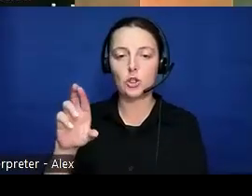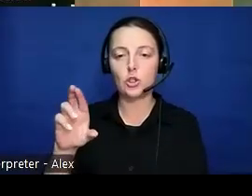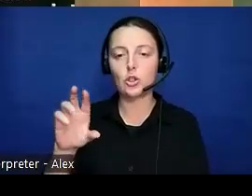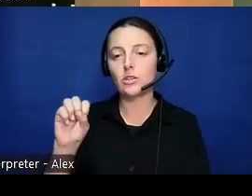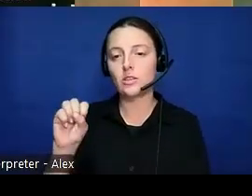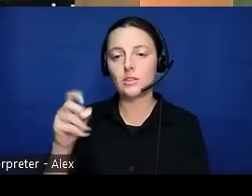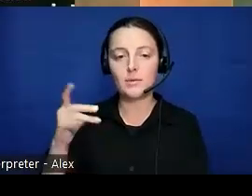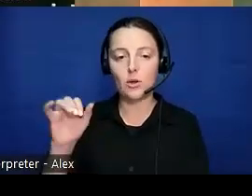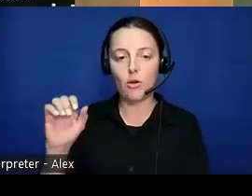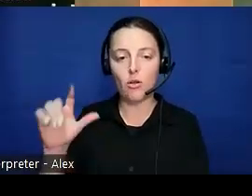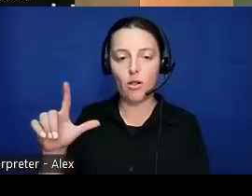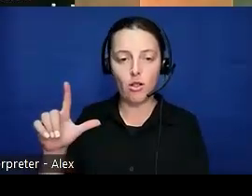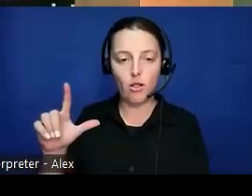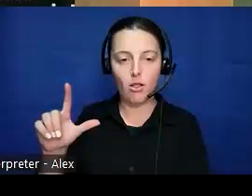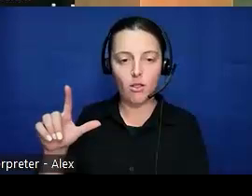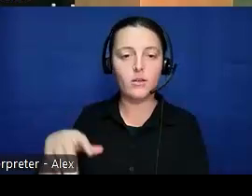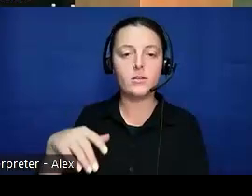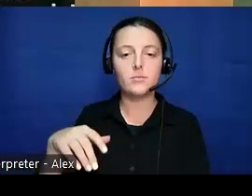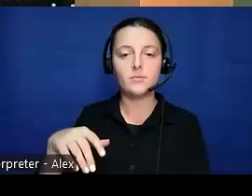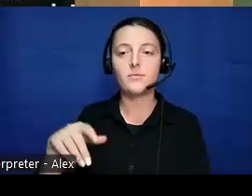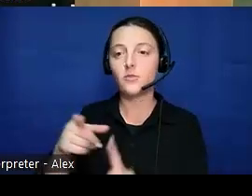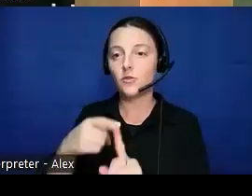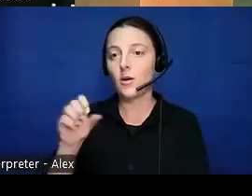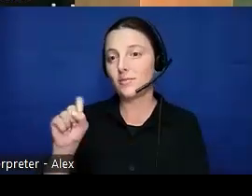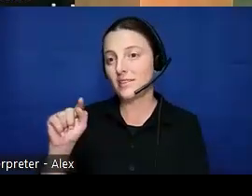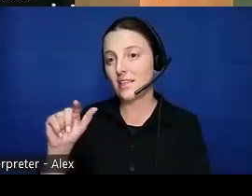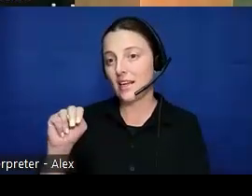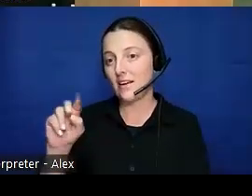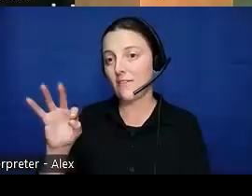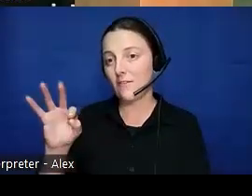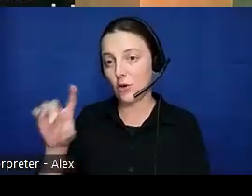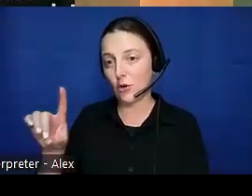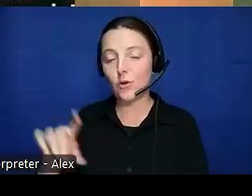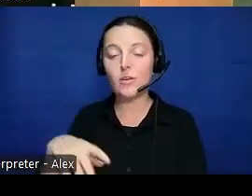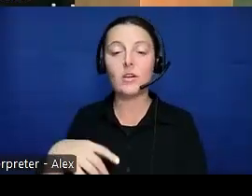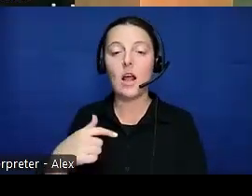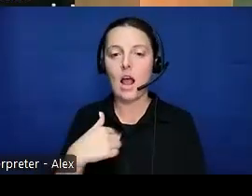Uh sometimes I feel like I I want to be Yalum very much. So uh you know I sit and philosophize with